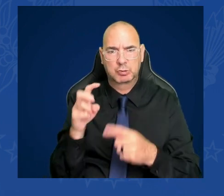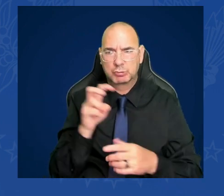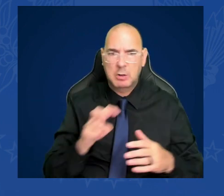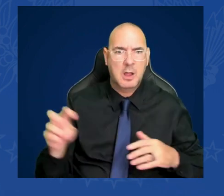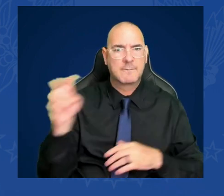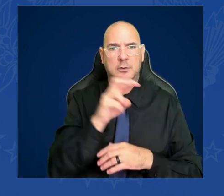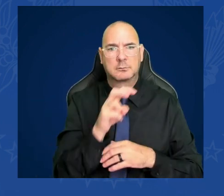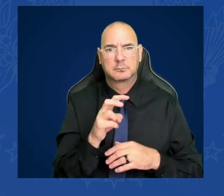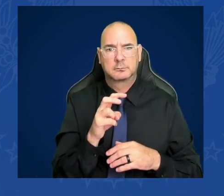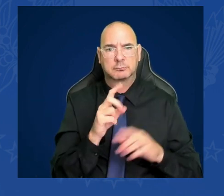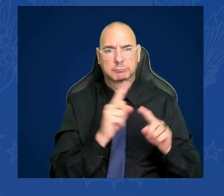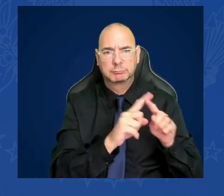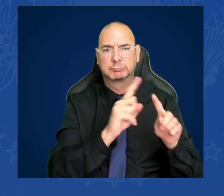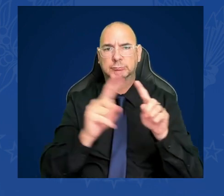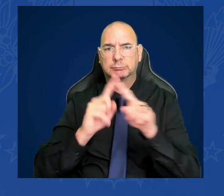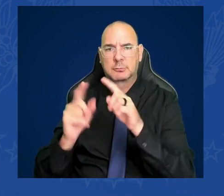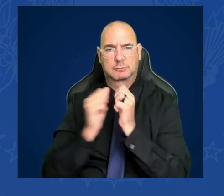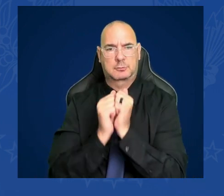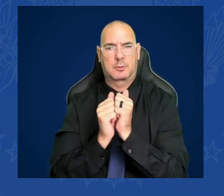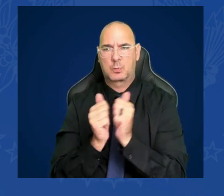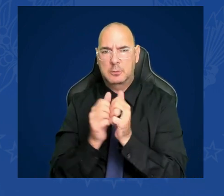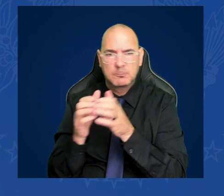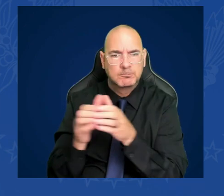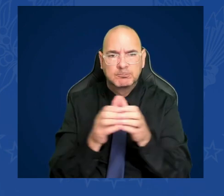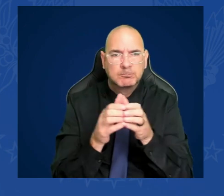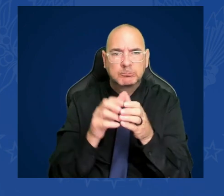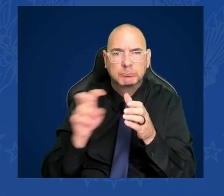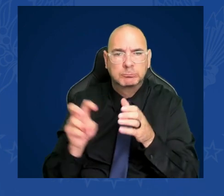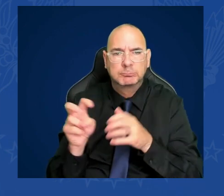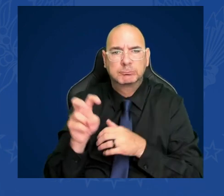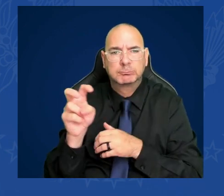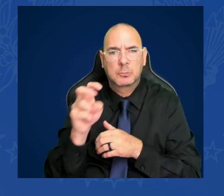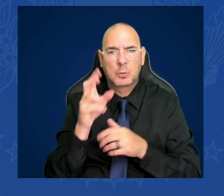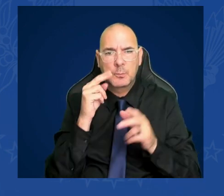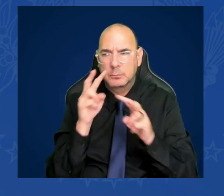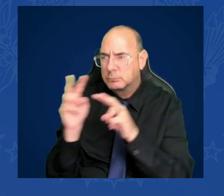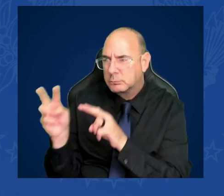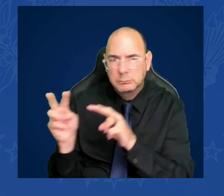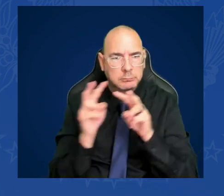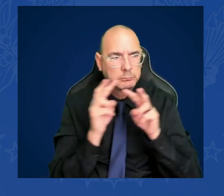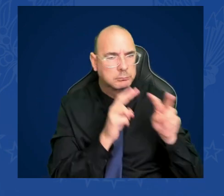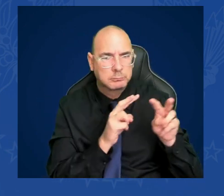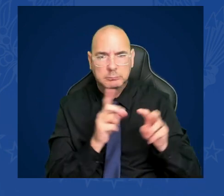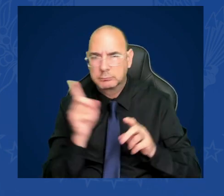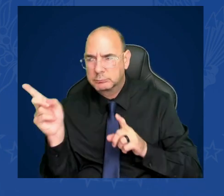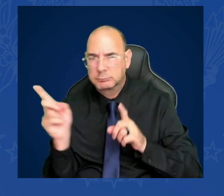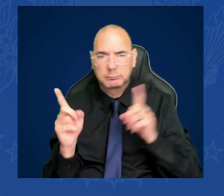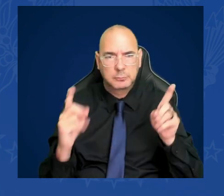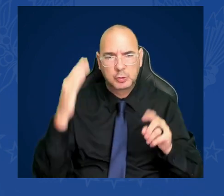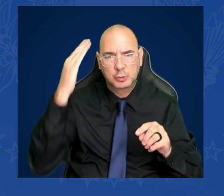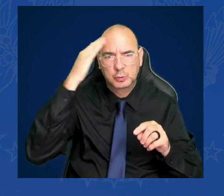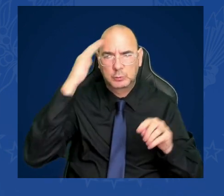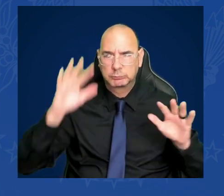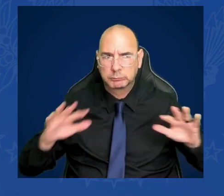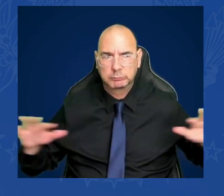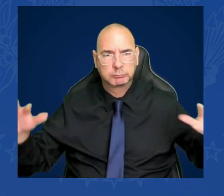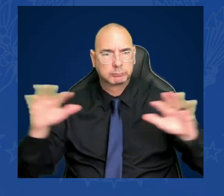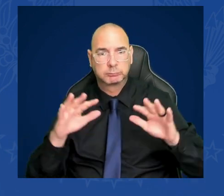I hope you look to your left and look to your right and know you have made lifelong friendships.